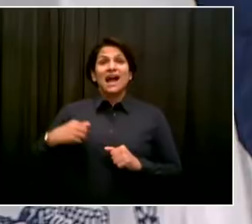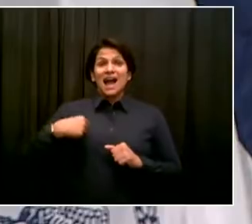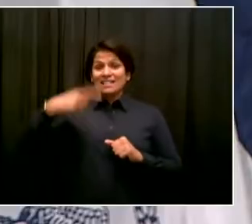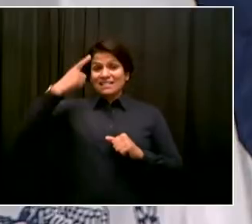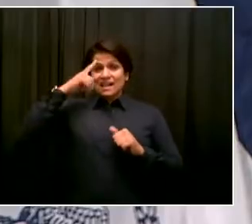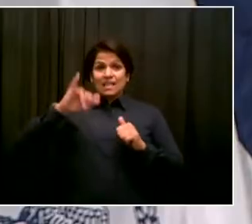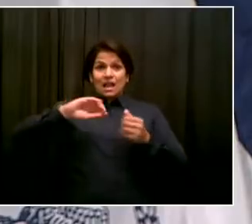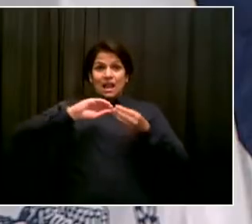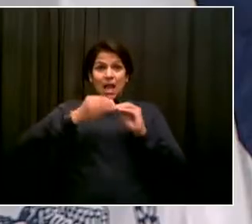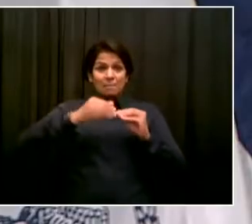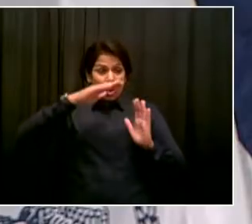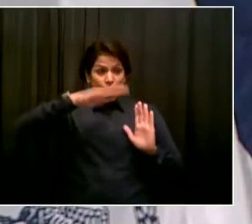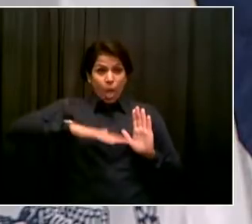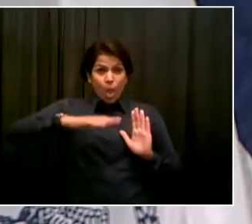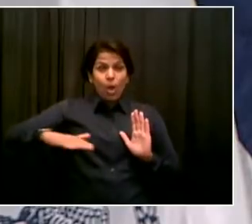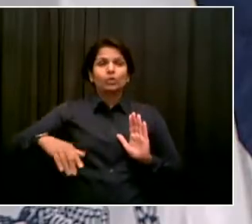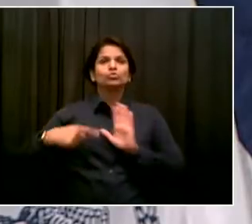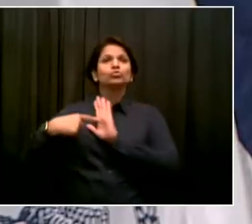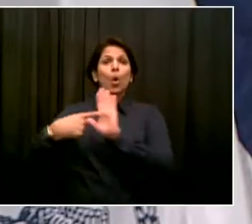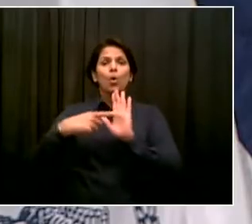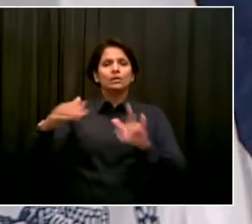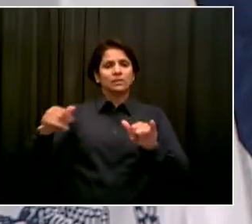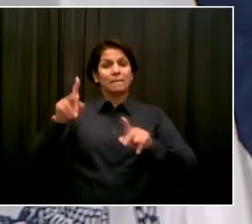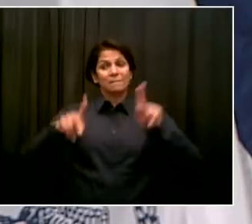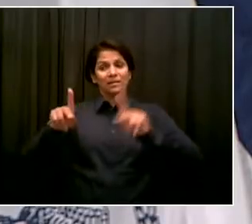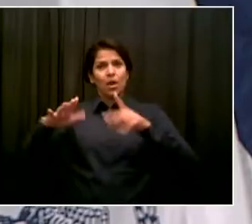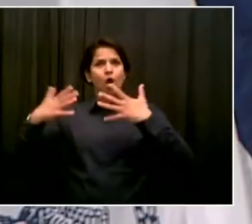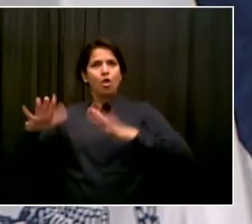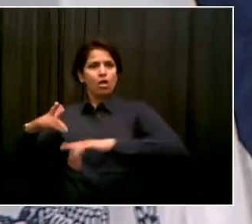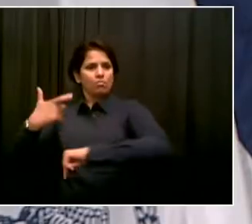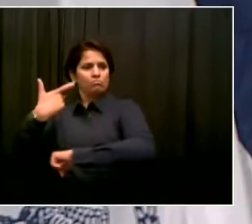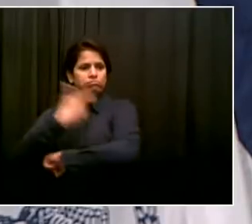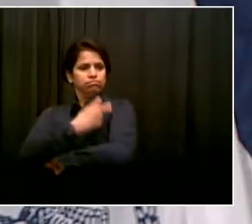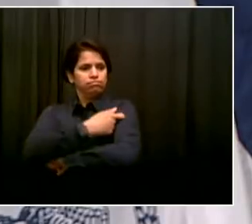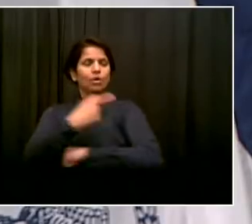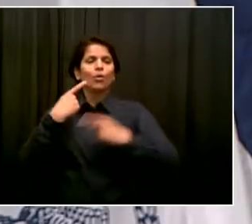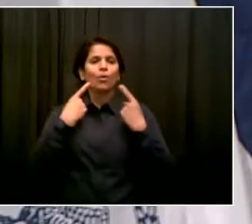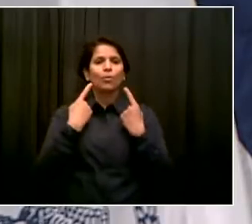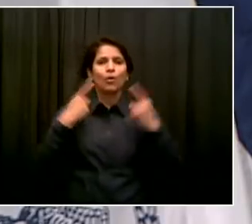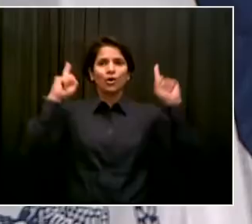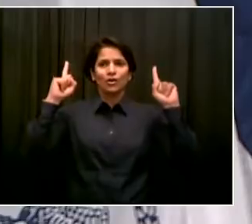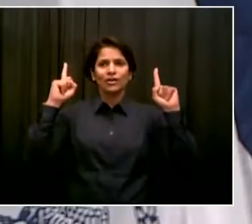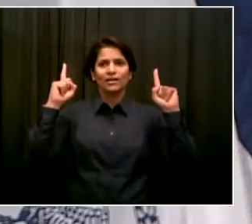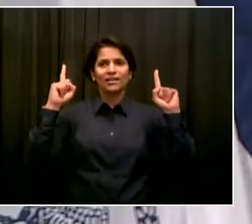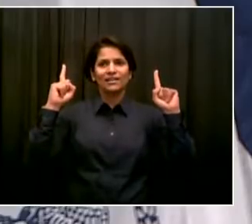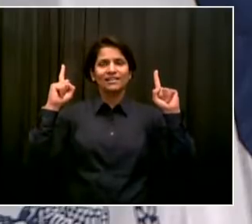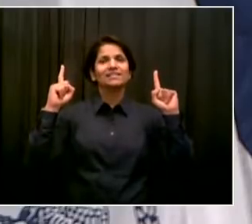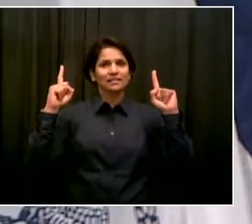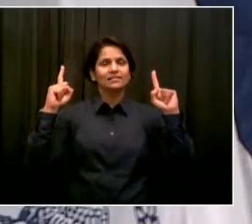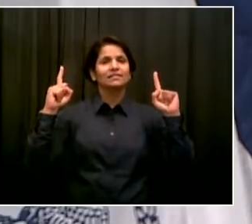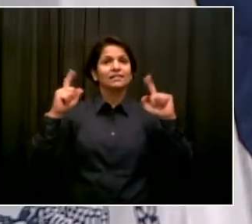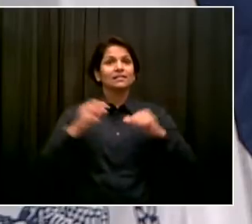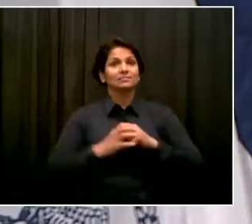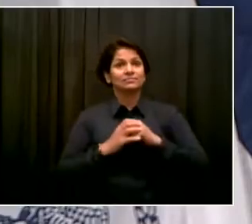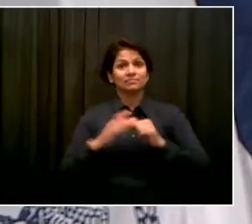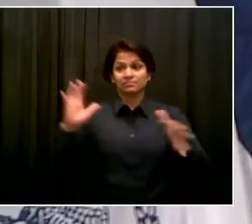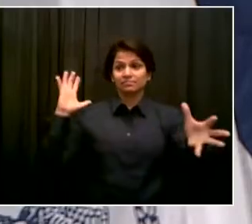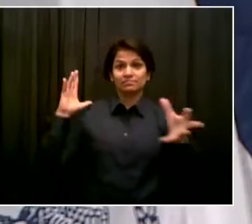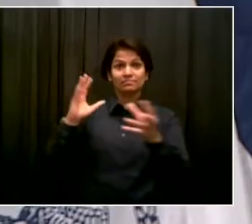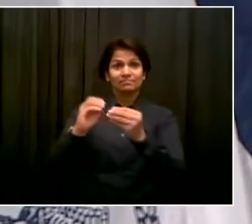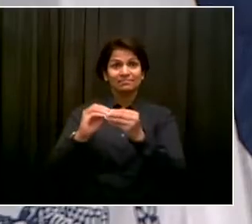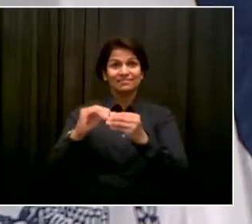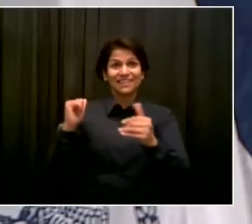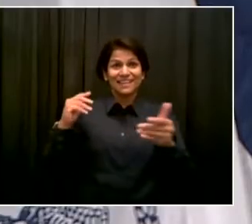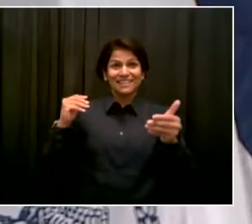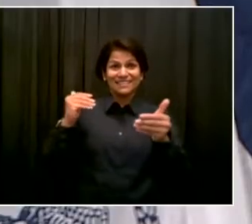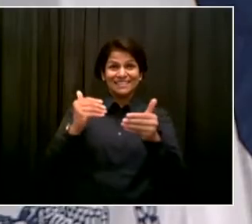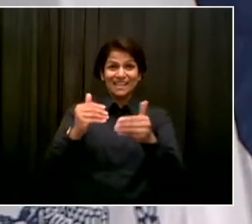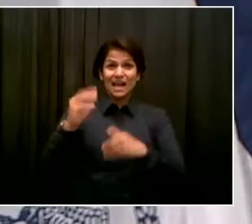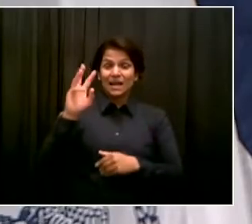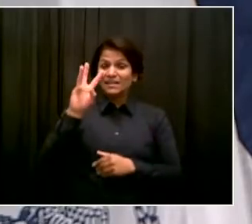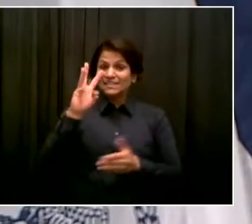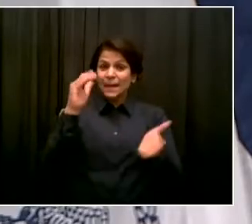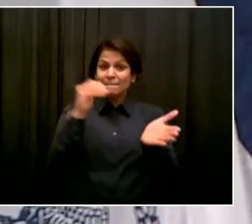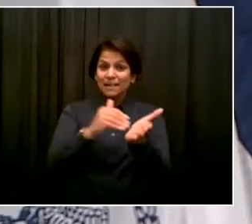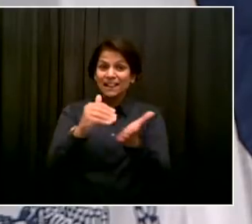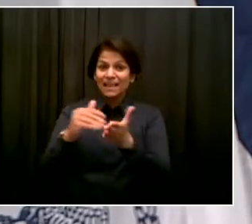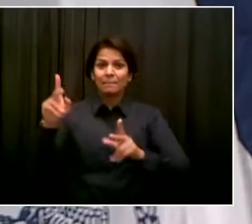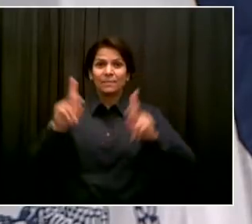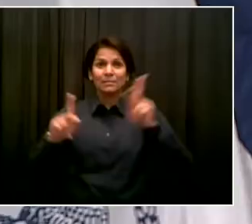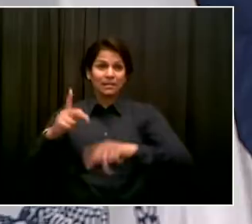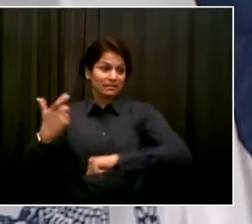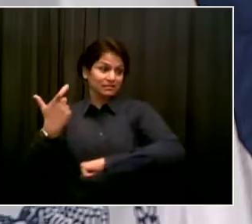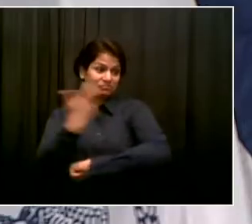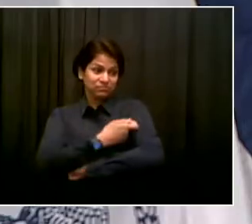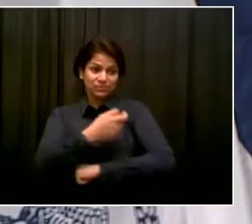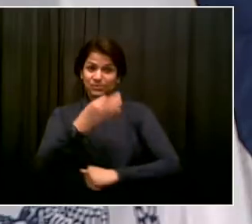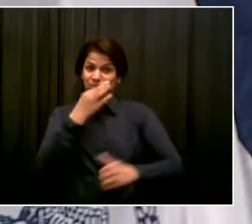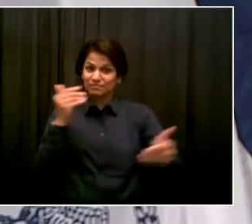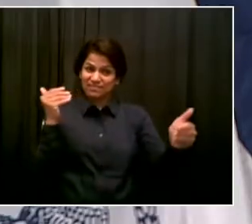I THNKI IT PROVES THE POWER OF